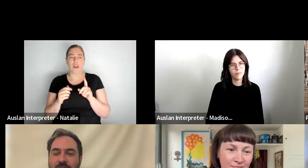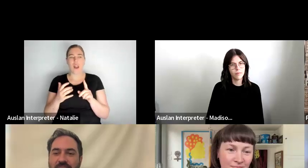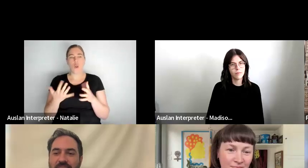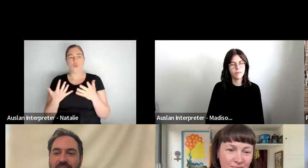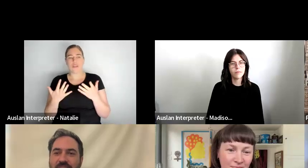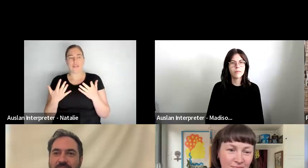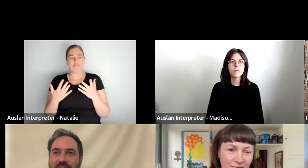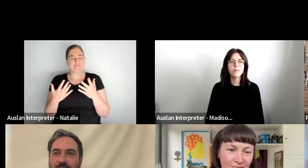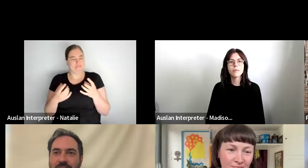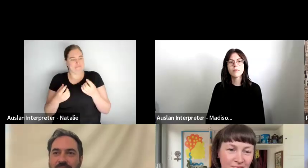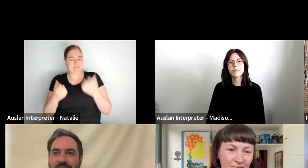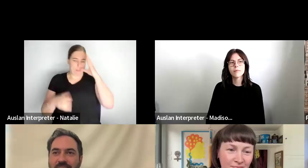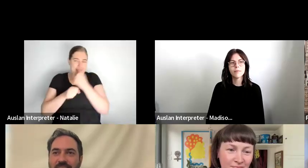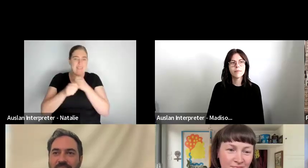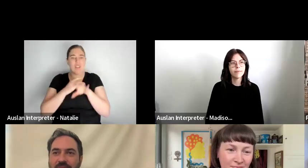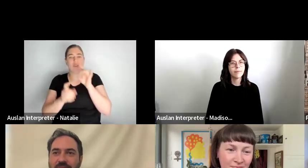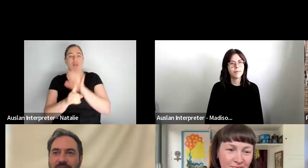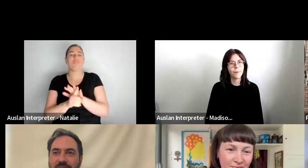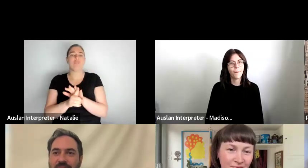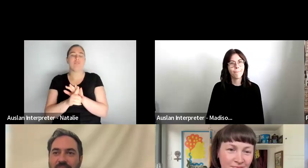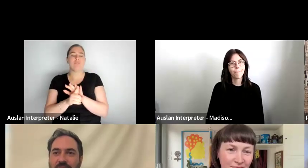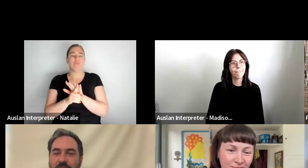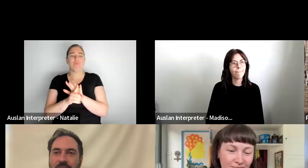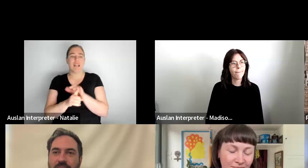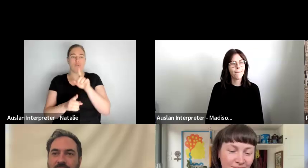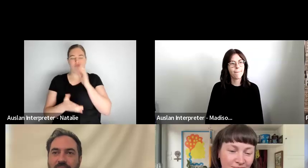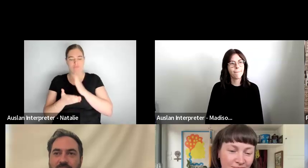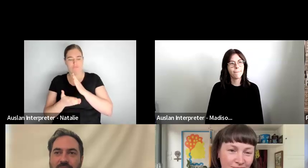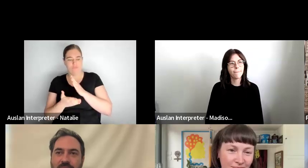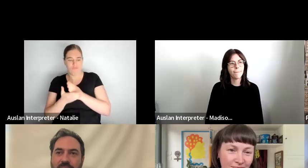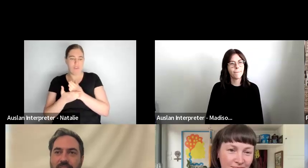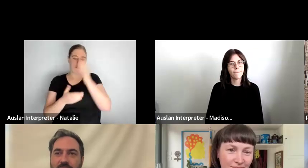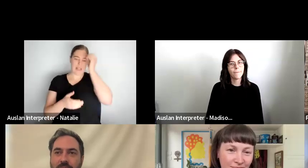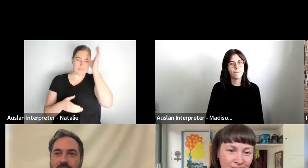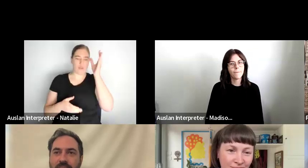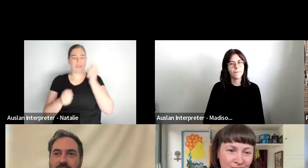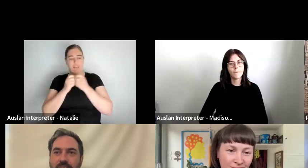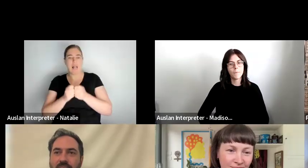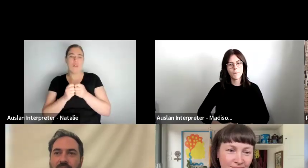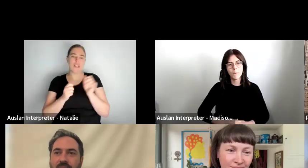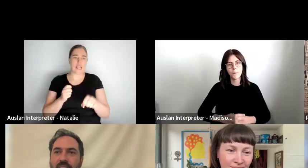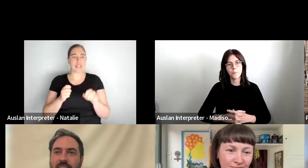back yourself that you are legitimate and your experience and knowledge is really valuable.